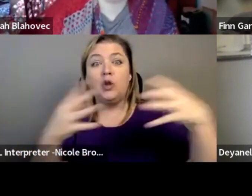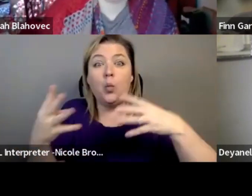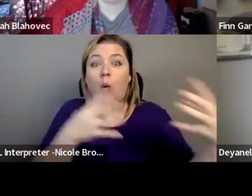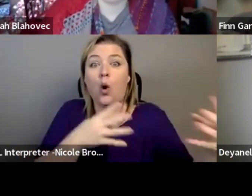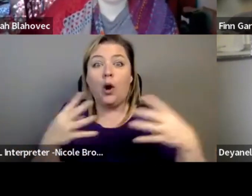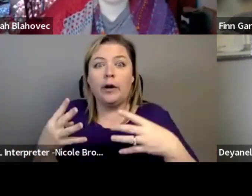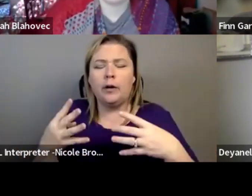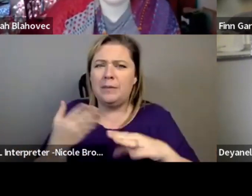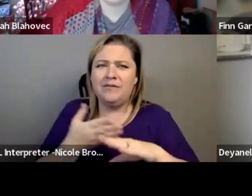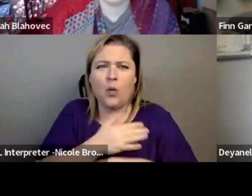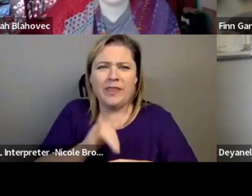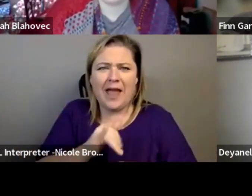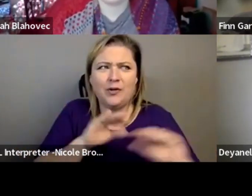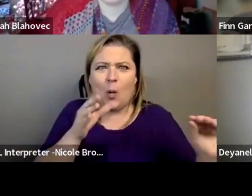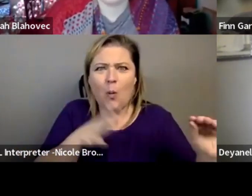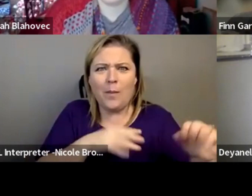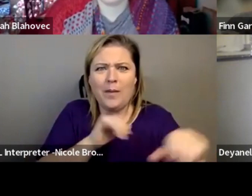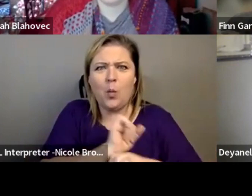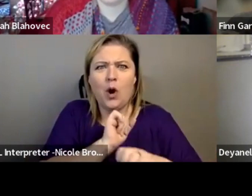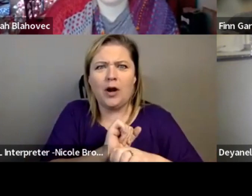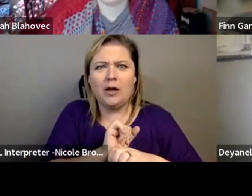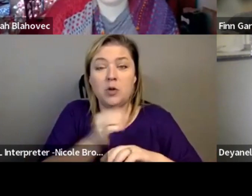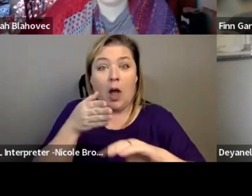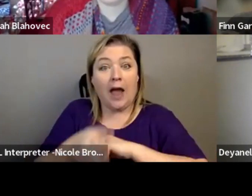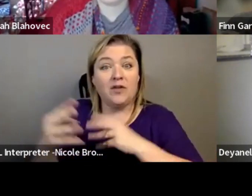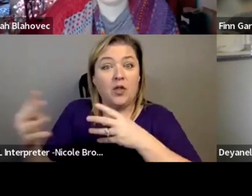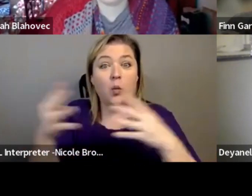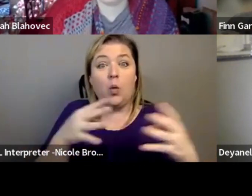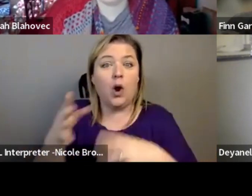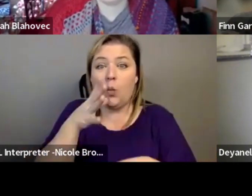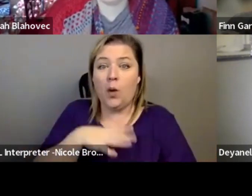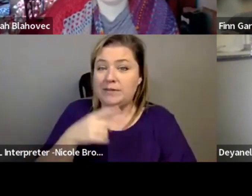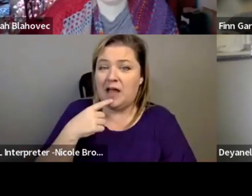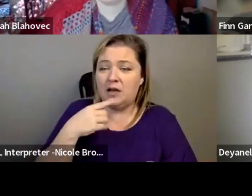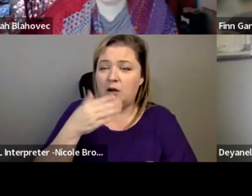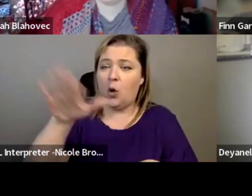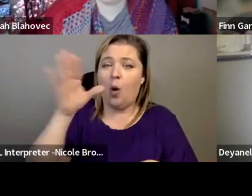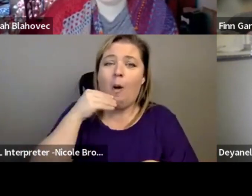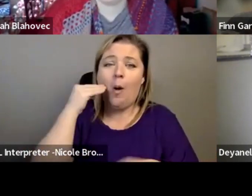And after the war, women were told, Oh, you have to go back home, you have to be in the